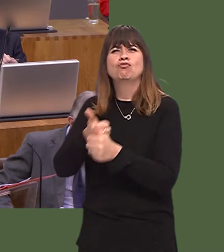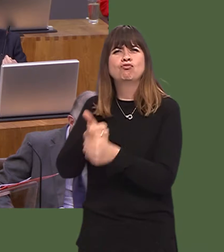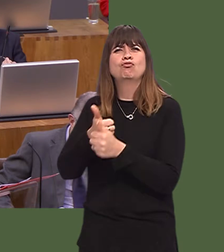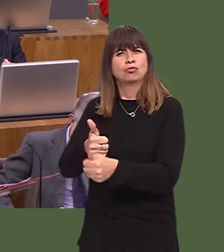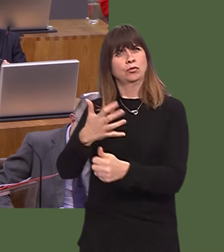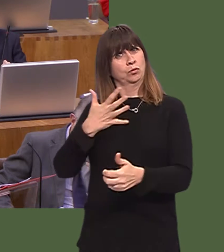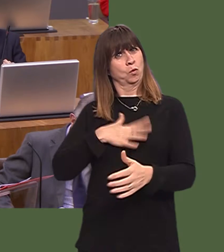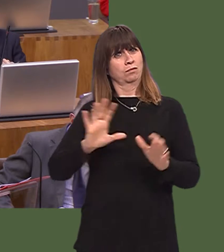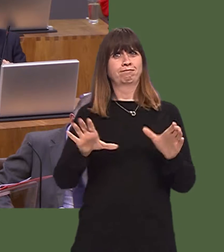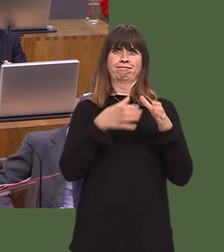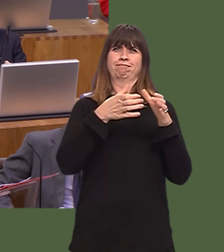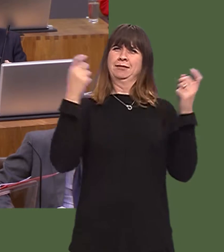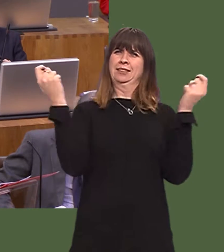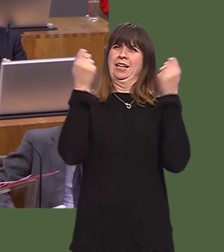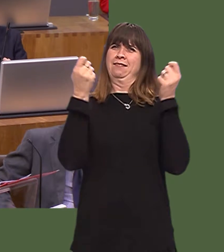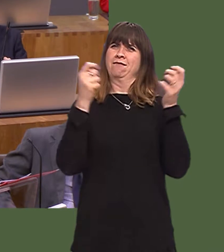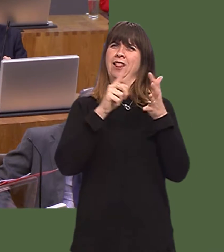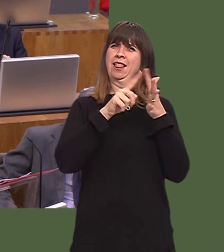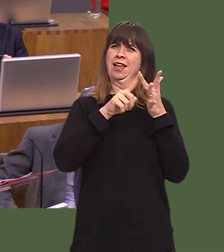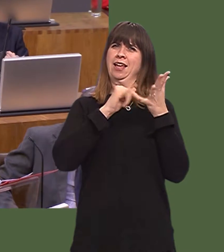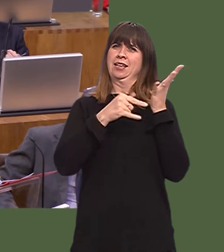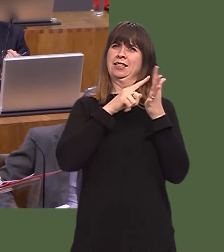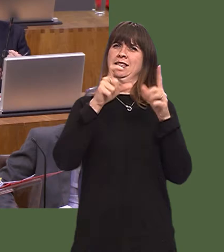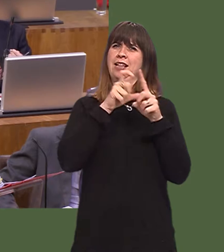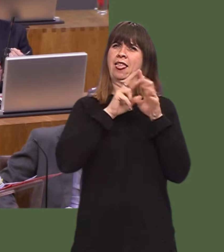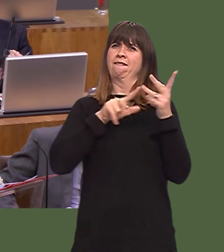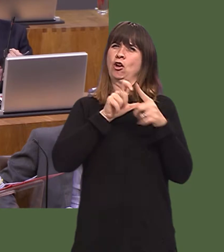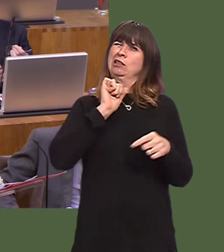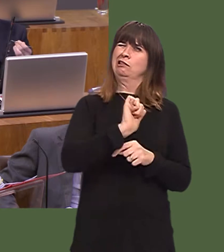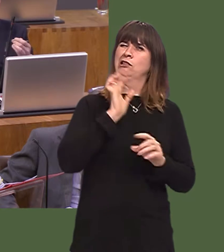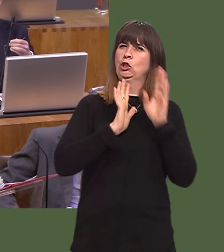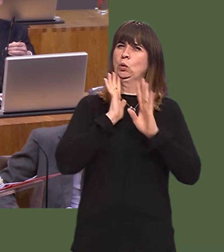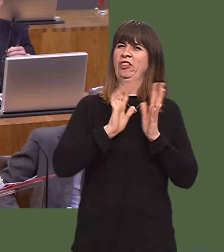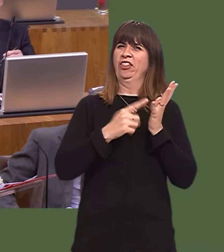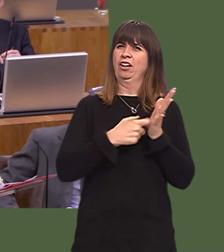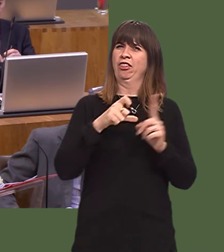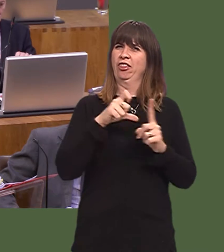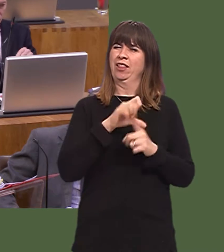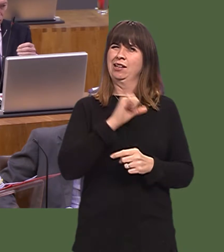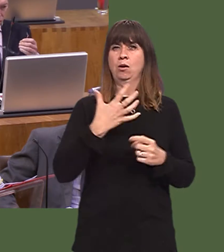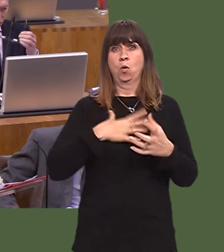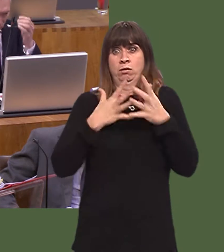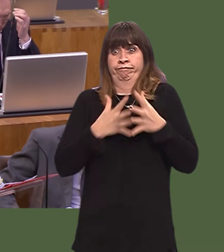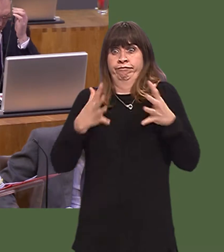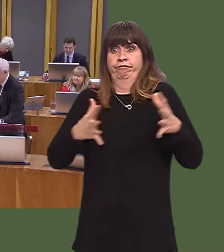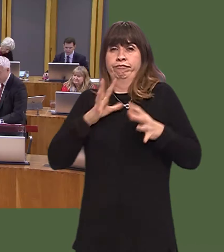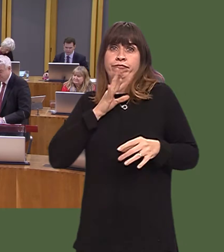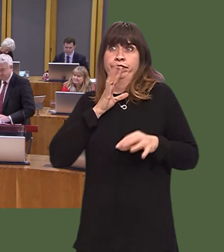the eisteddfod is a great success this year and that there is further growth in the number